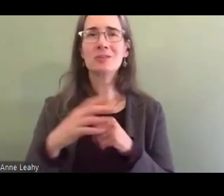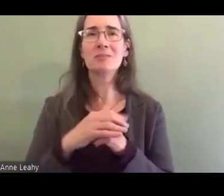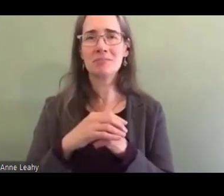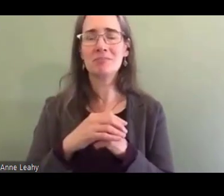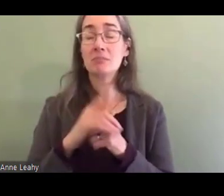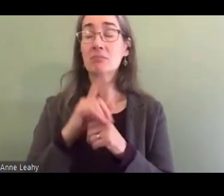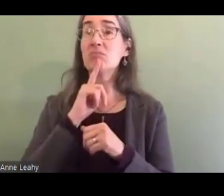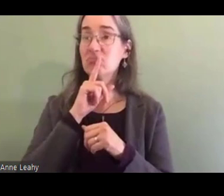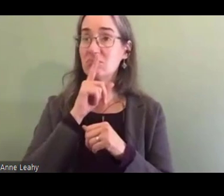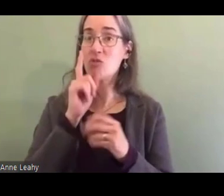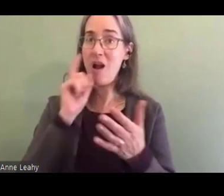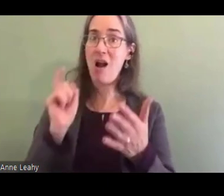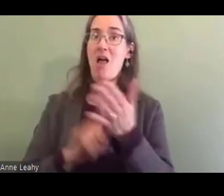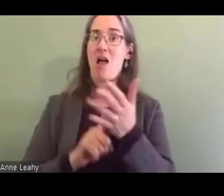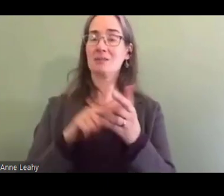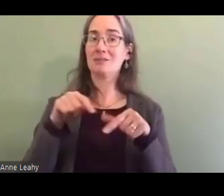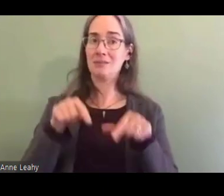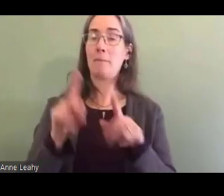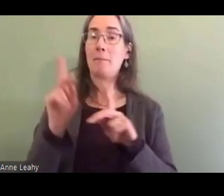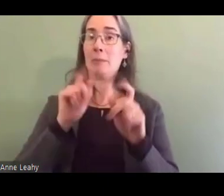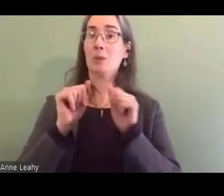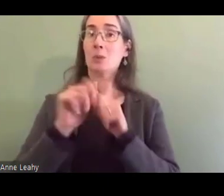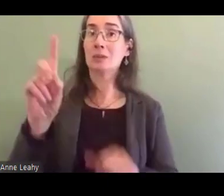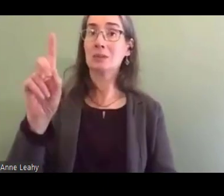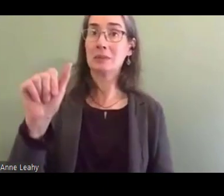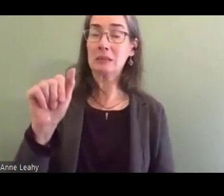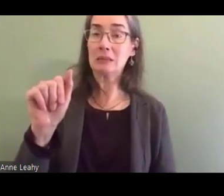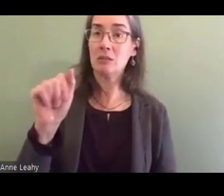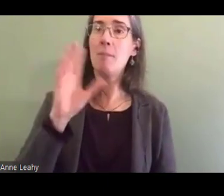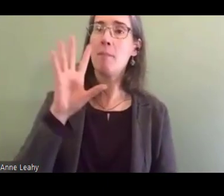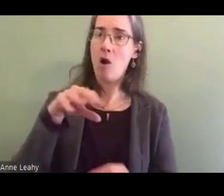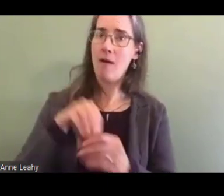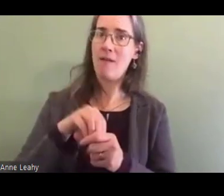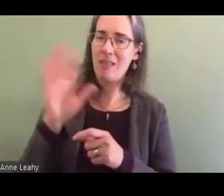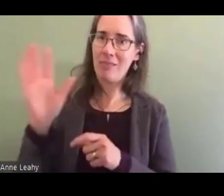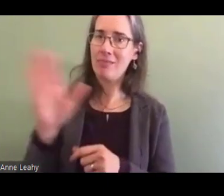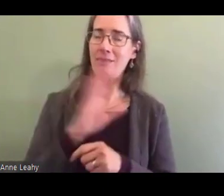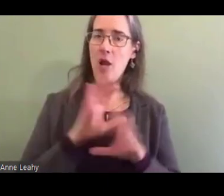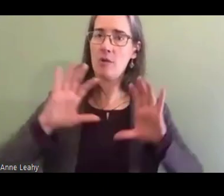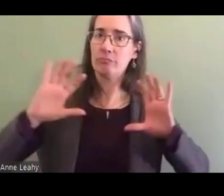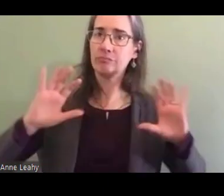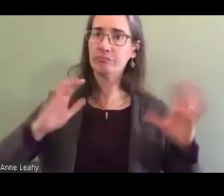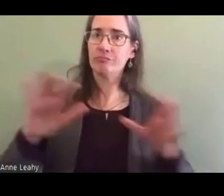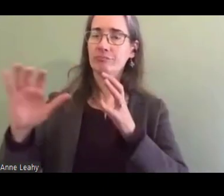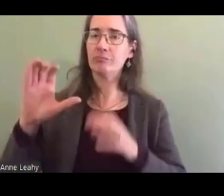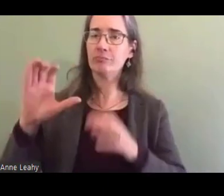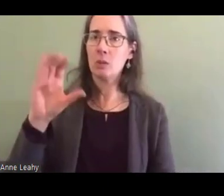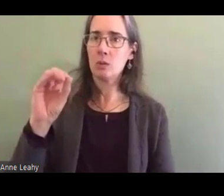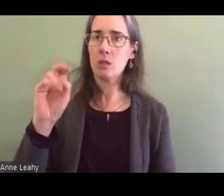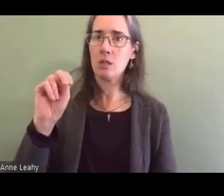that really recognize that people with disabilities are part of their constituency